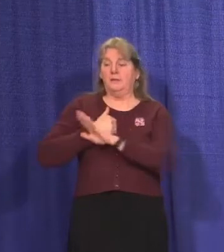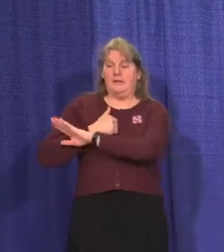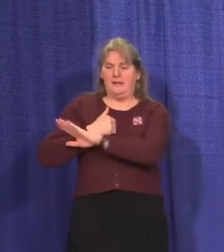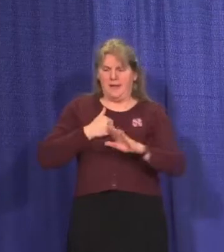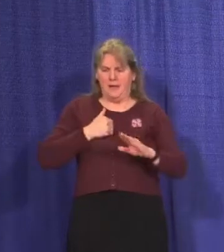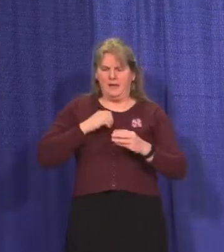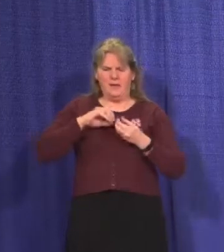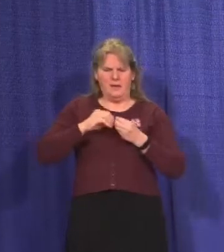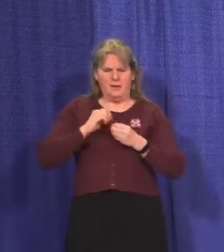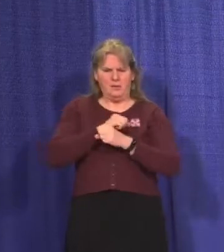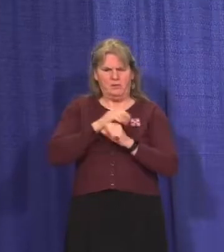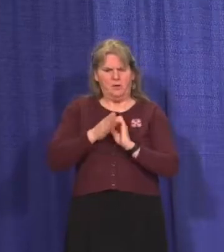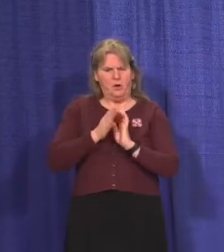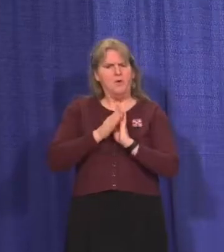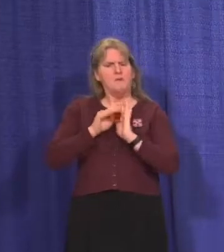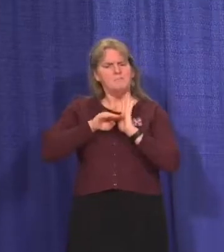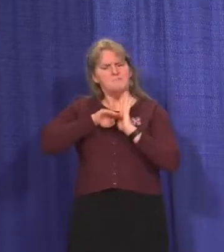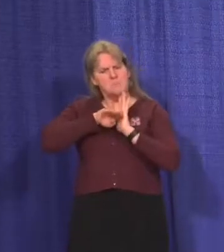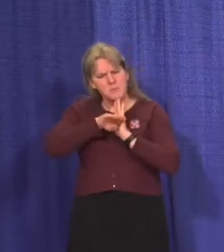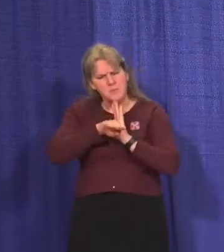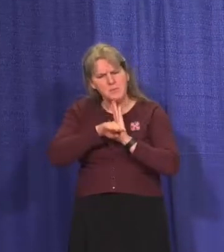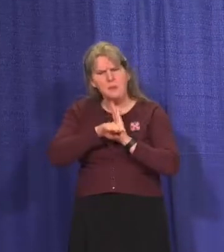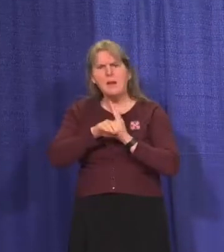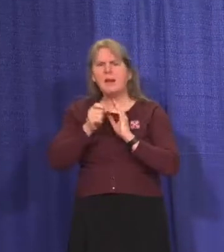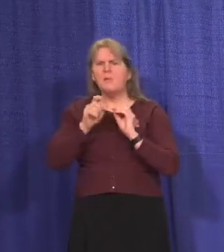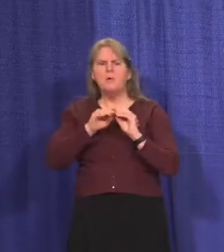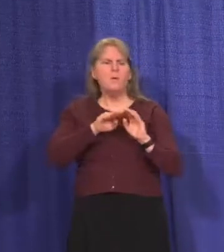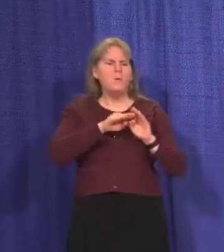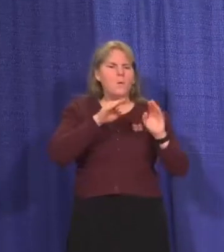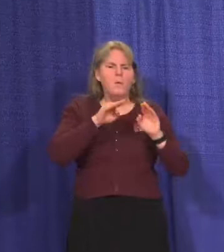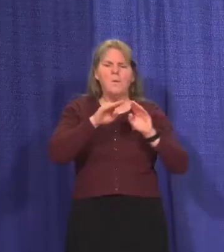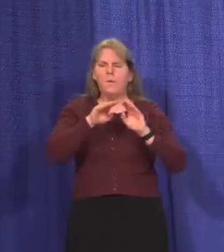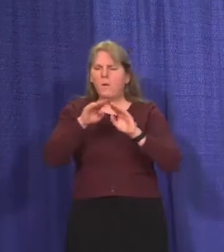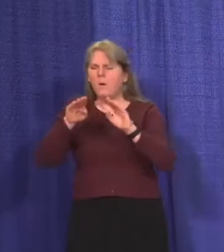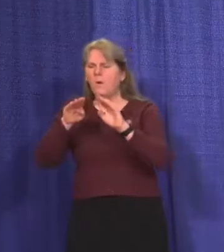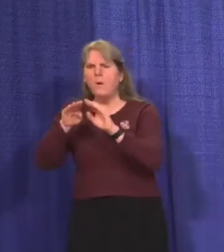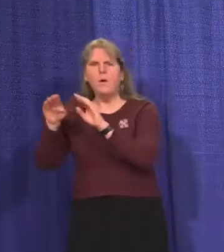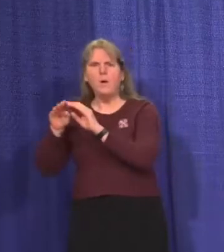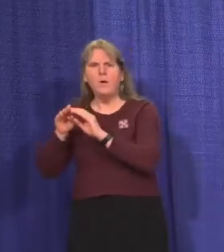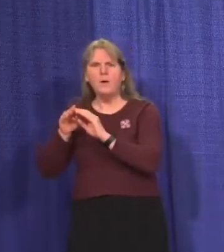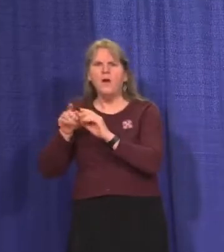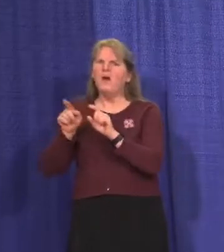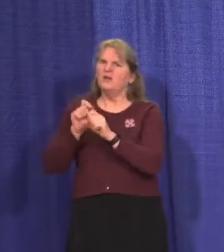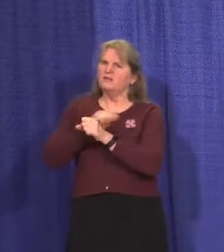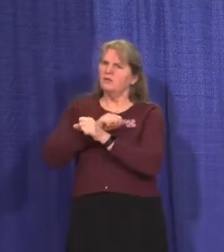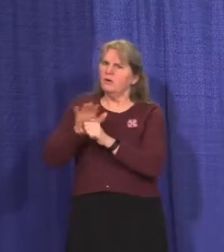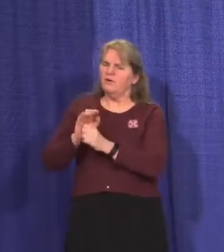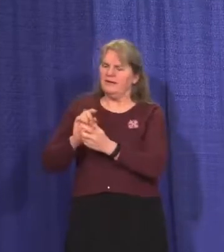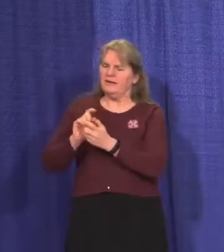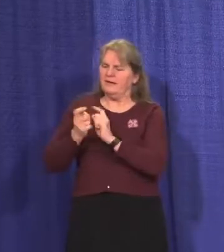lifted in many areas. With variants also identified more and more we can continue to